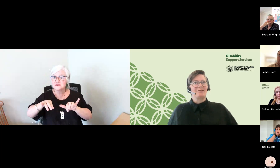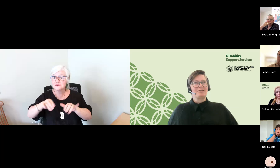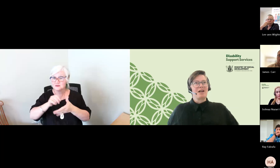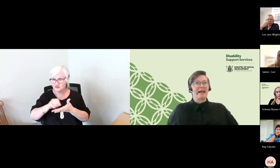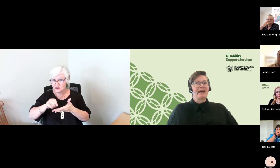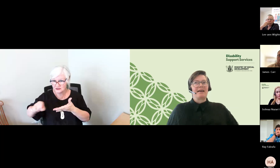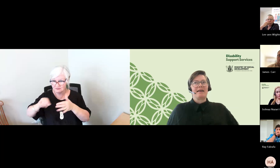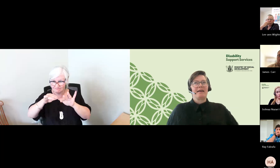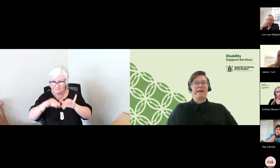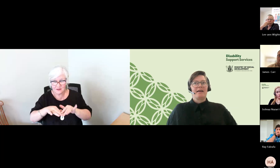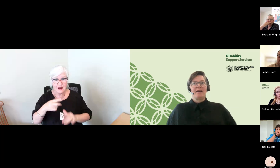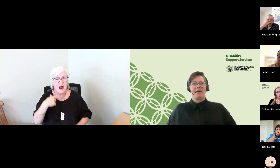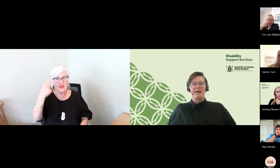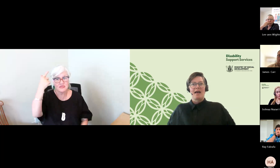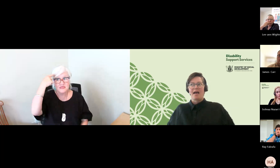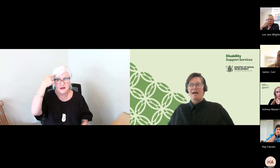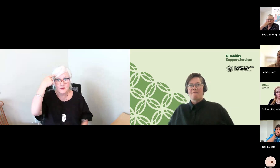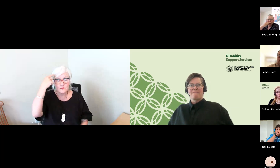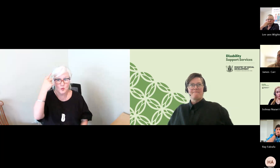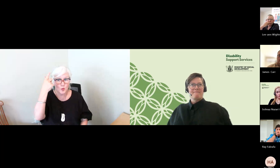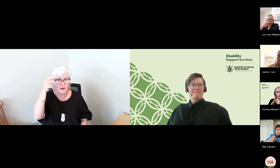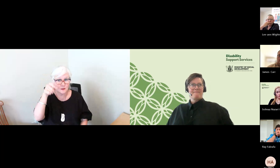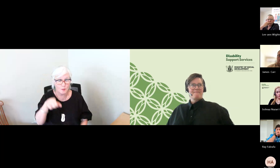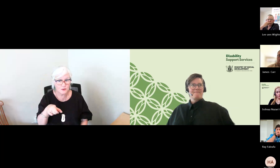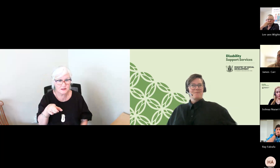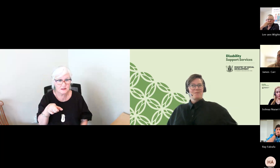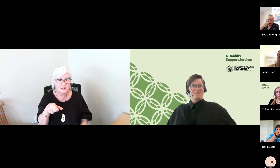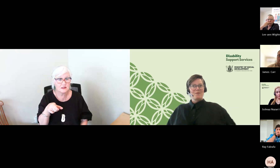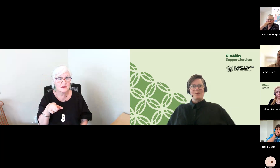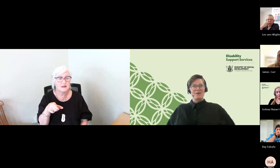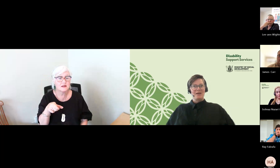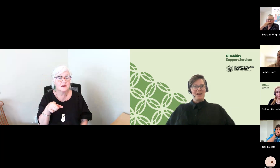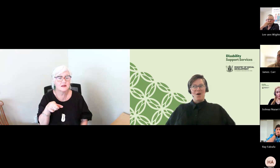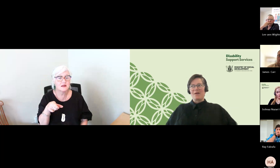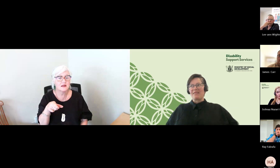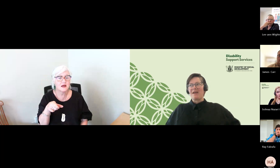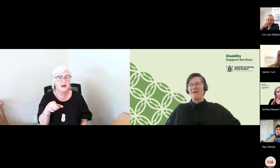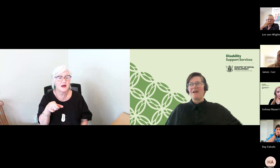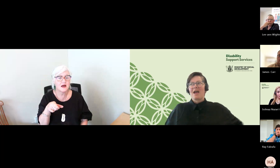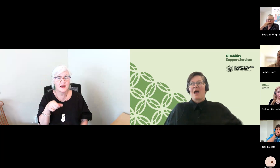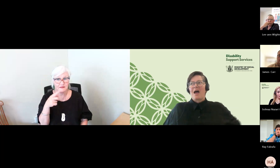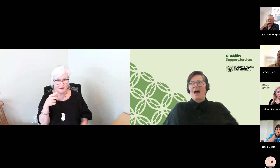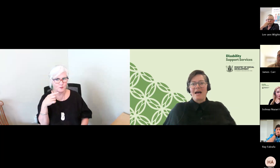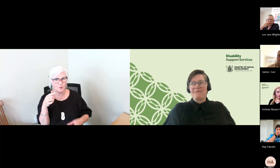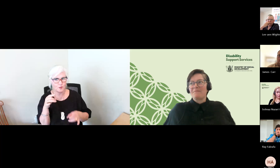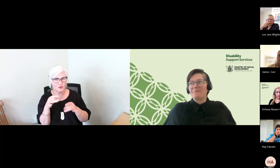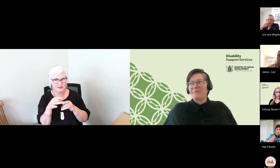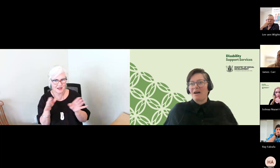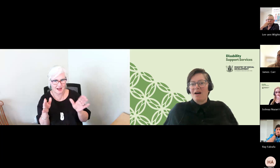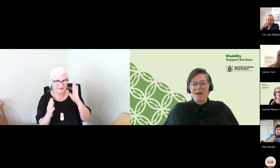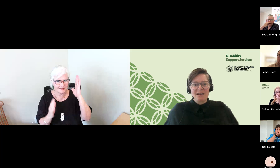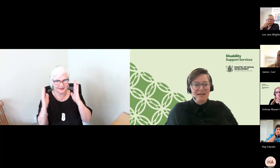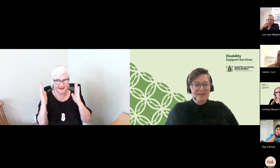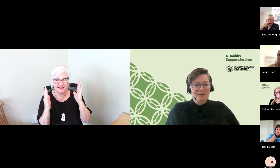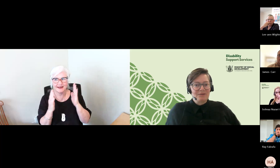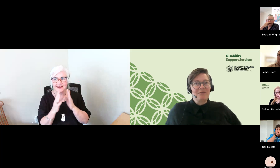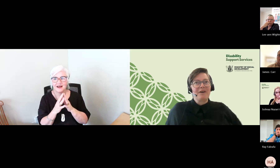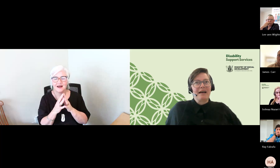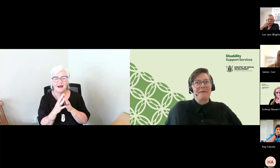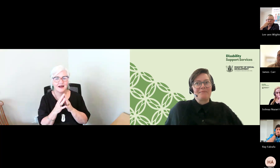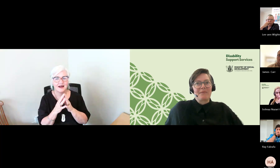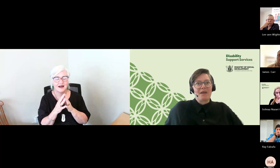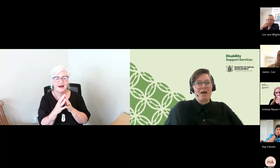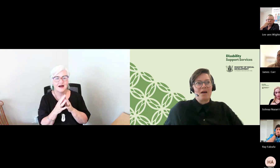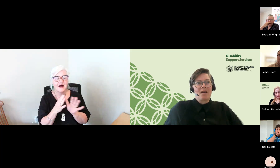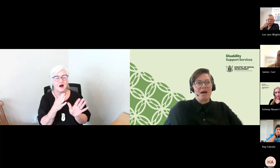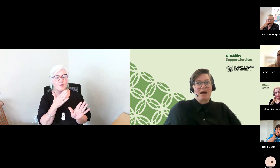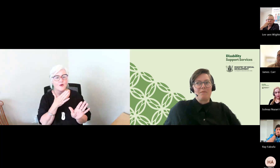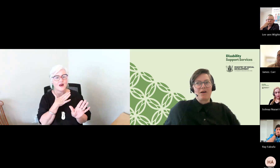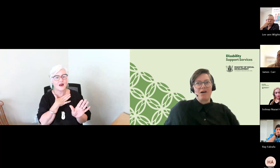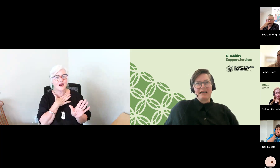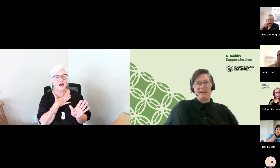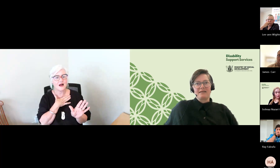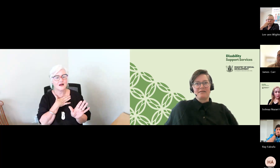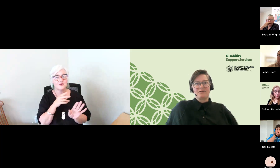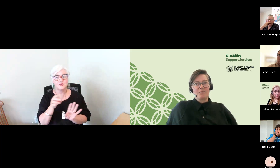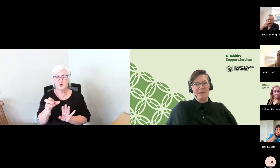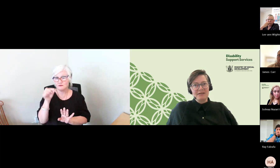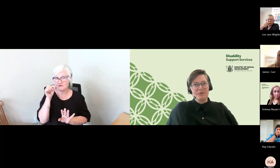It looks like we'll get going there, and I'd like to also invite my colleague Solmaz,